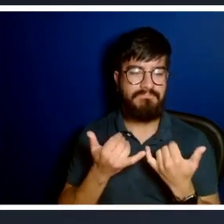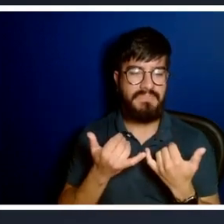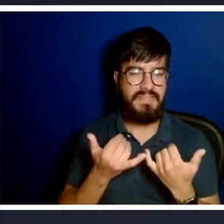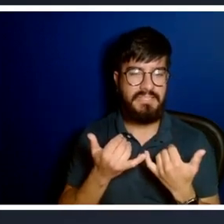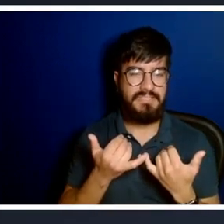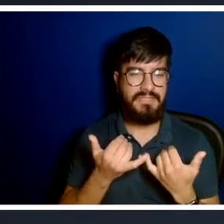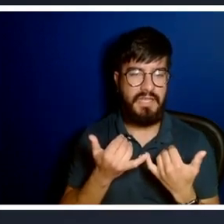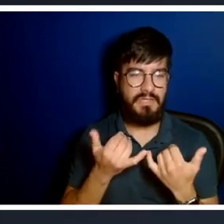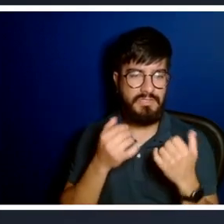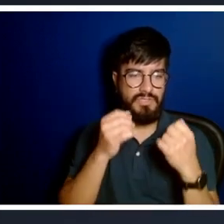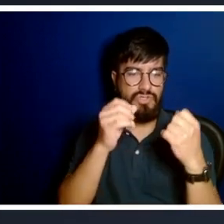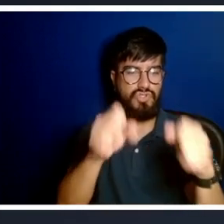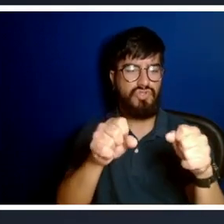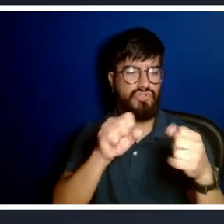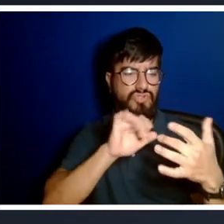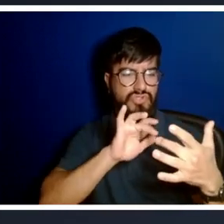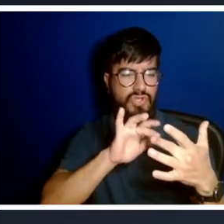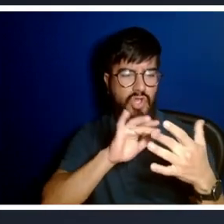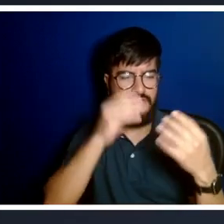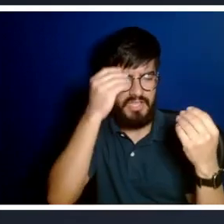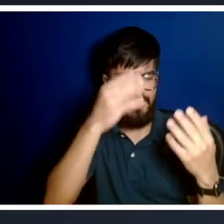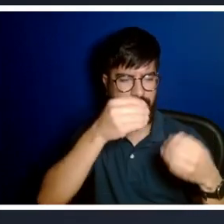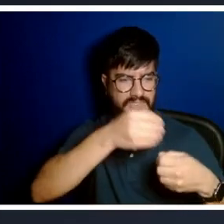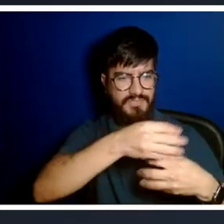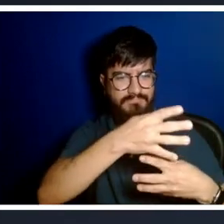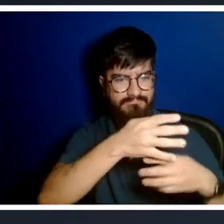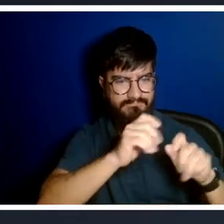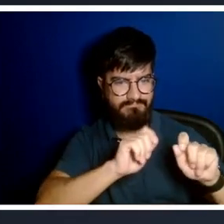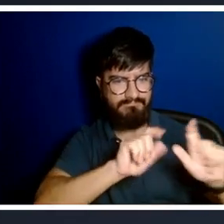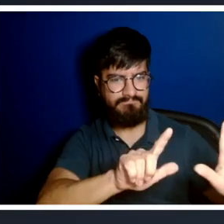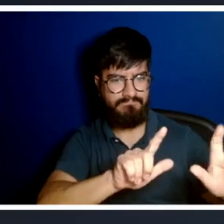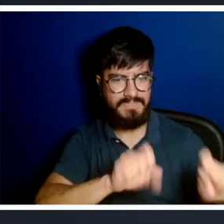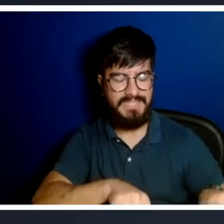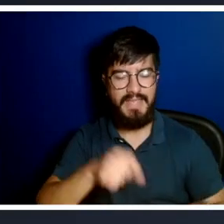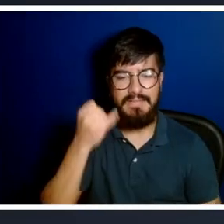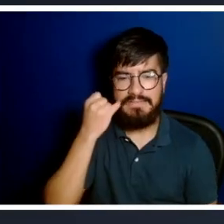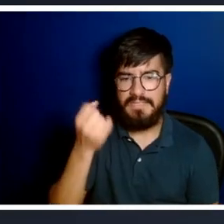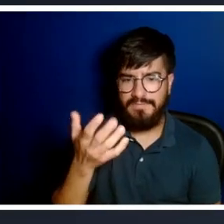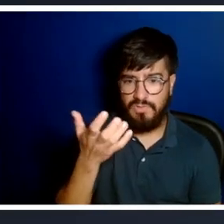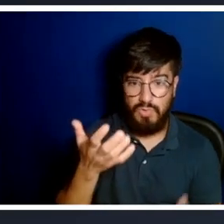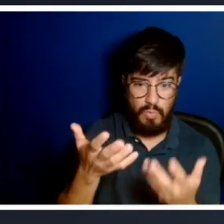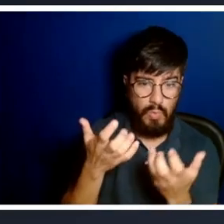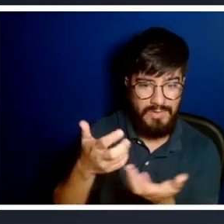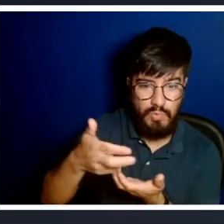contact information. If you are looking for resources or have any additional questions,